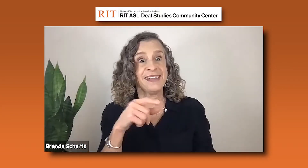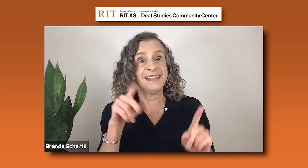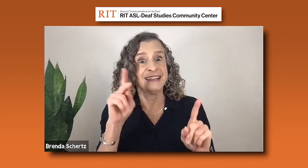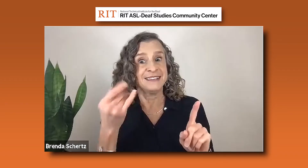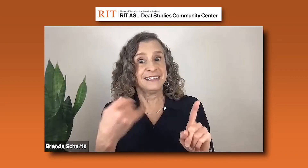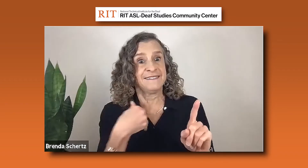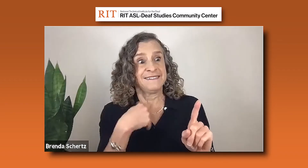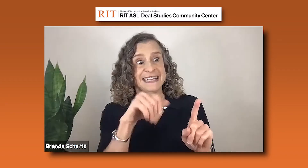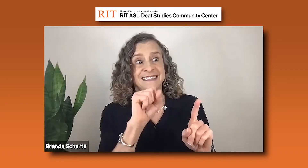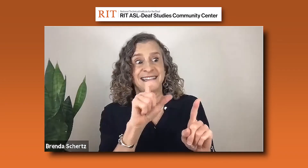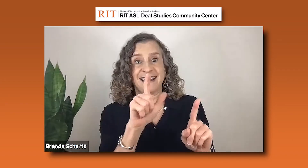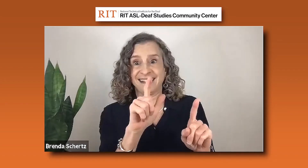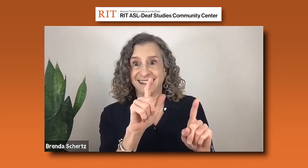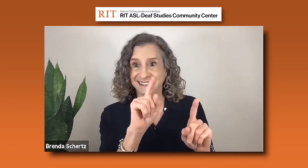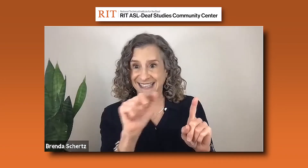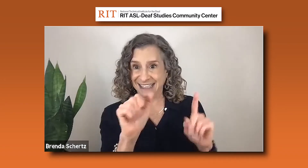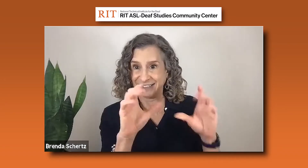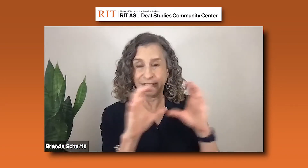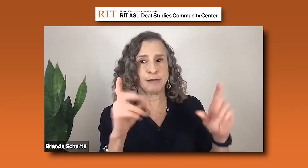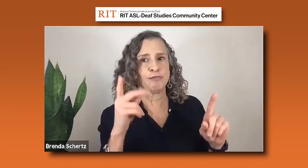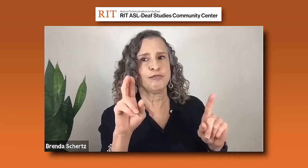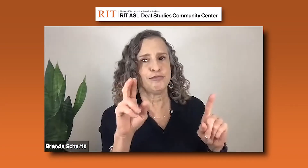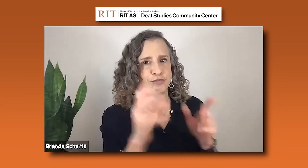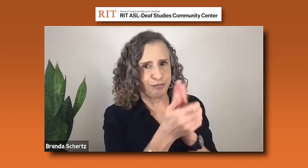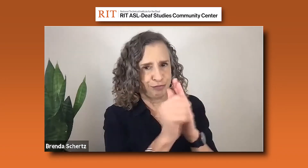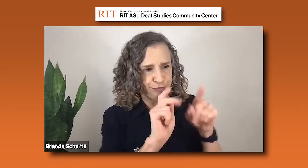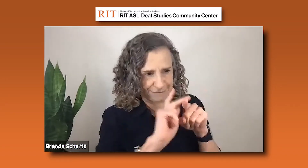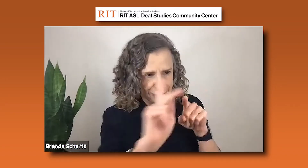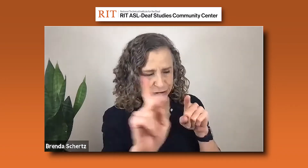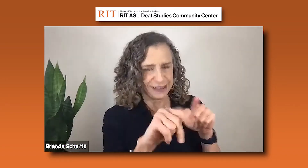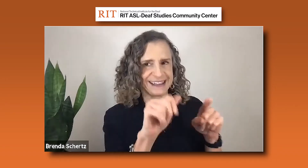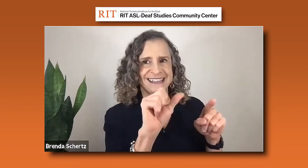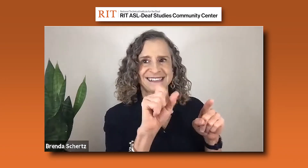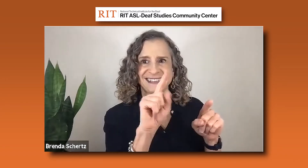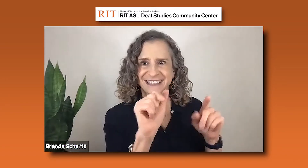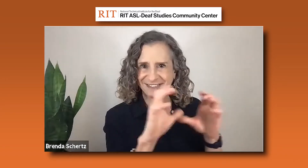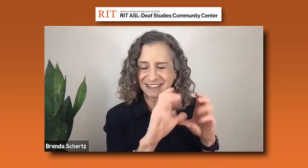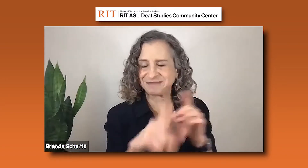Keith has an ASLTA proficient certification